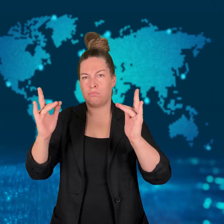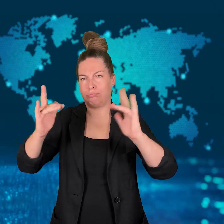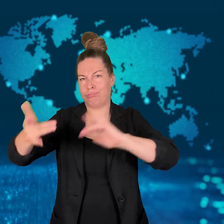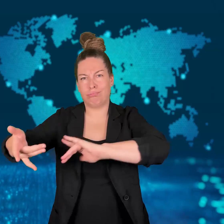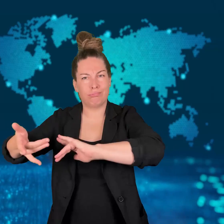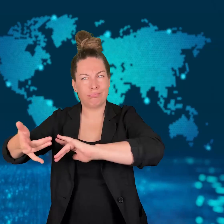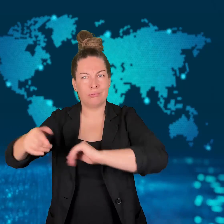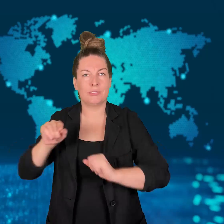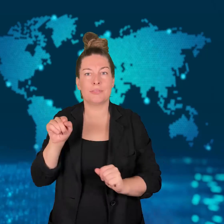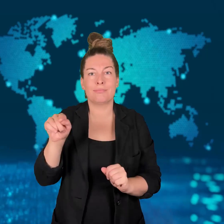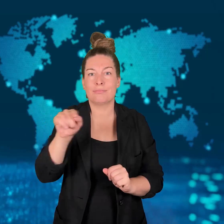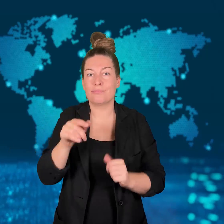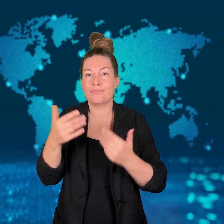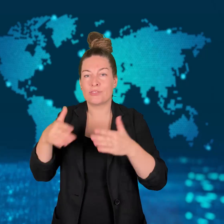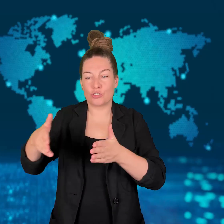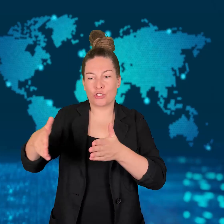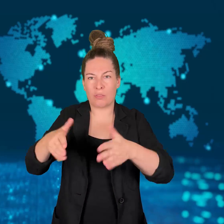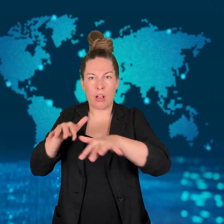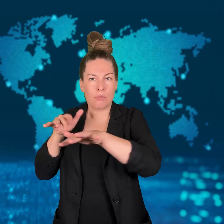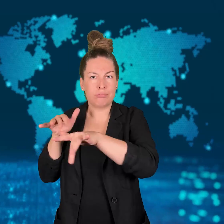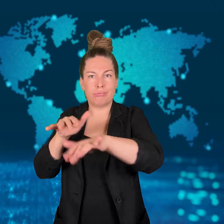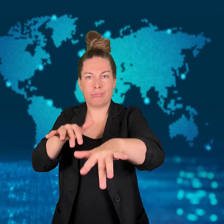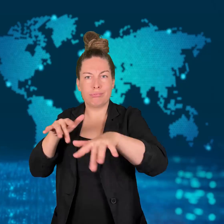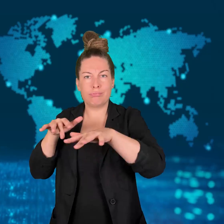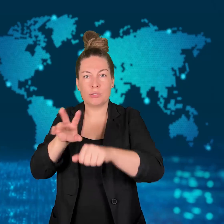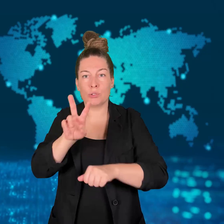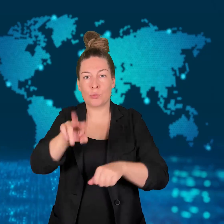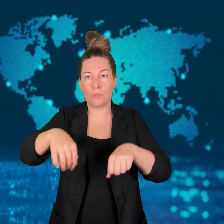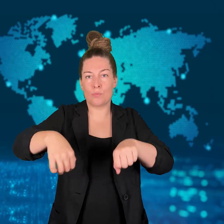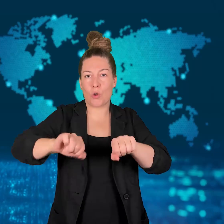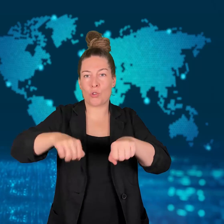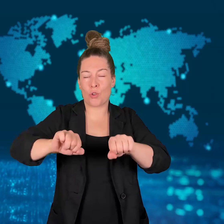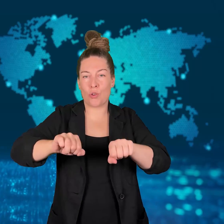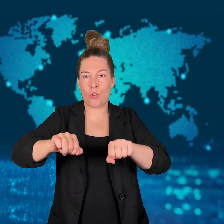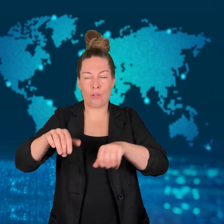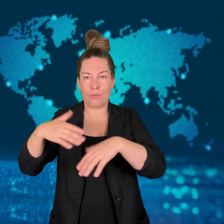Three people were pulled from the river,